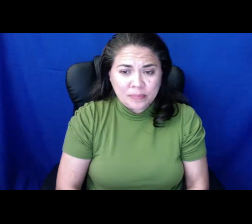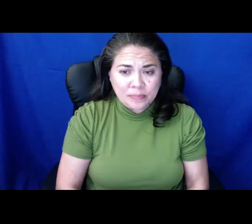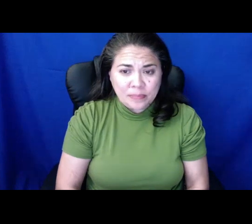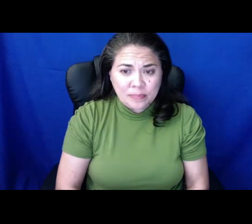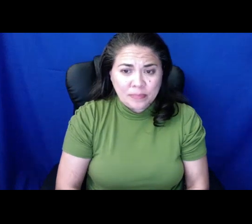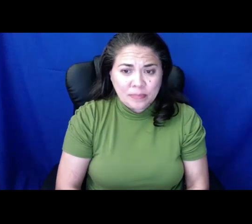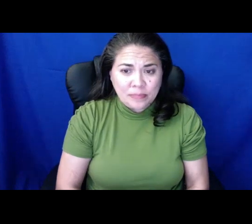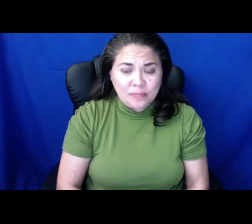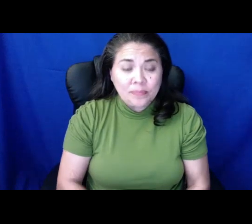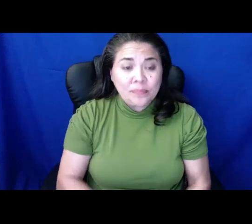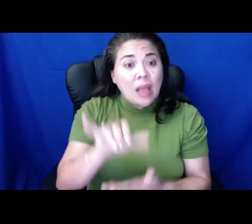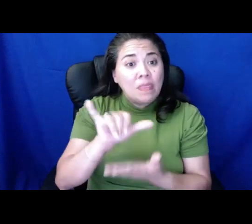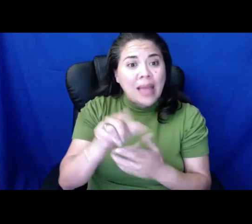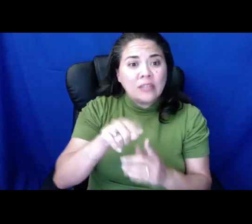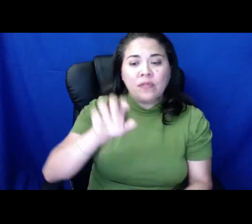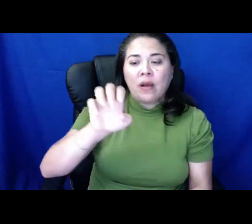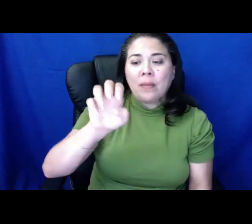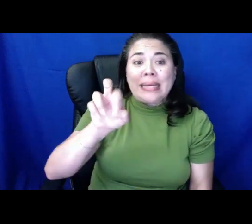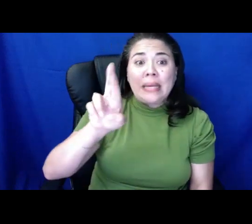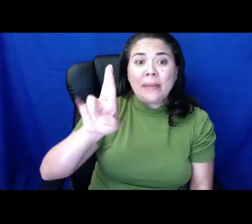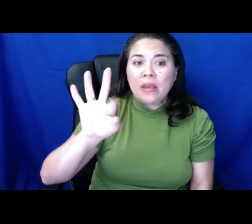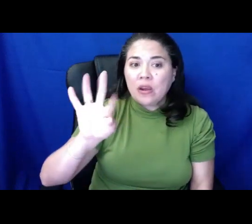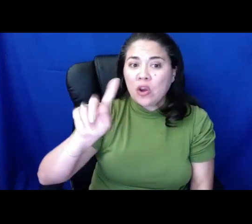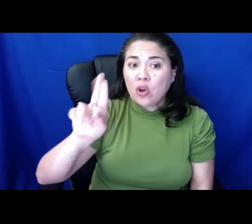Leslie McIntosh: And that's from a mere fits first of the titans.